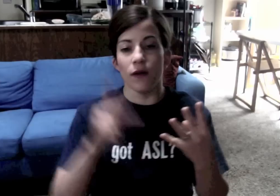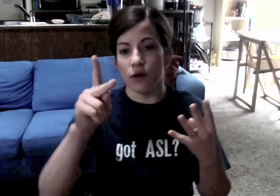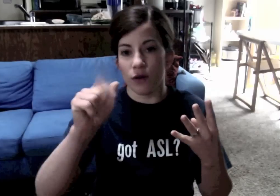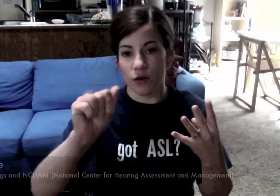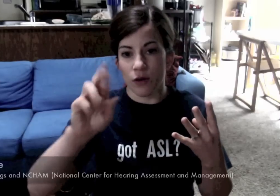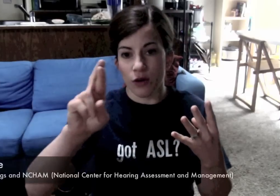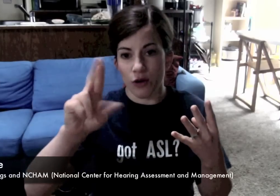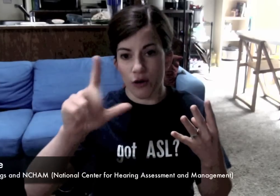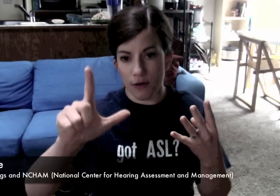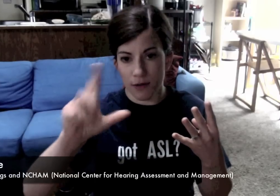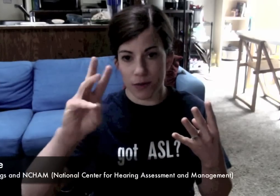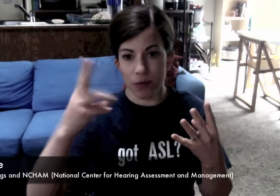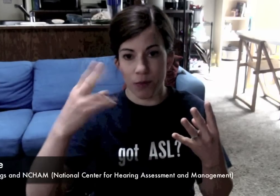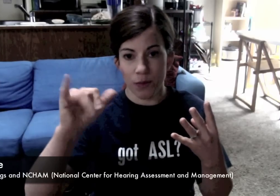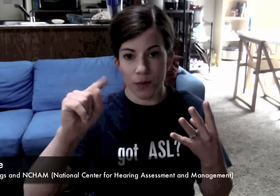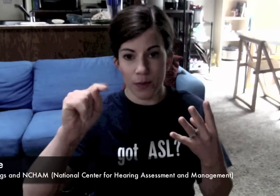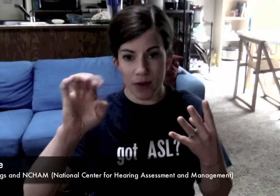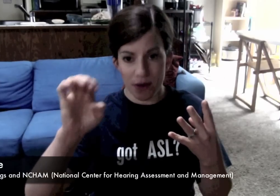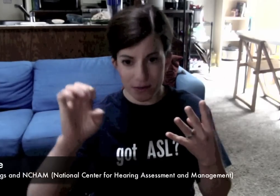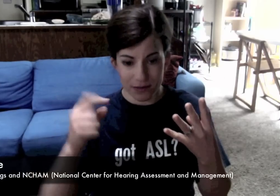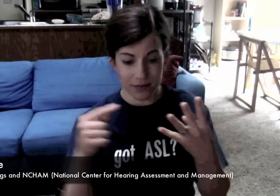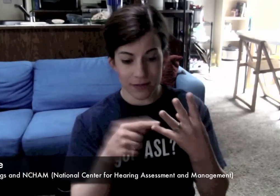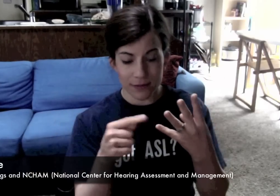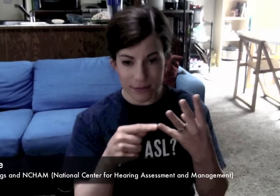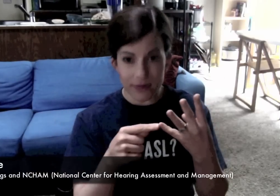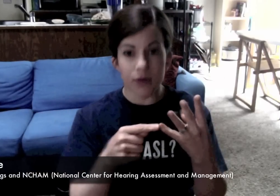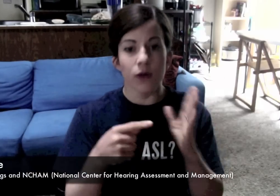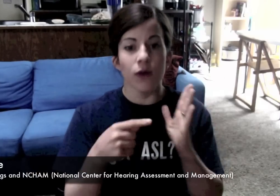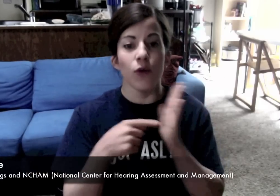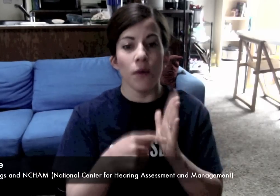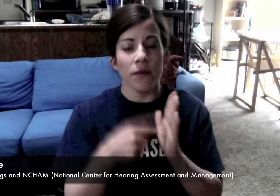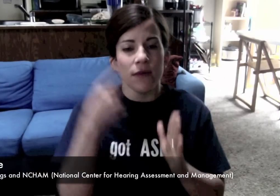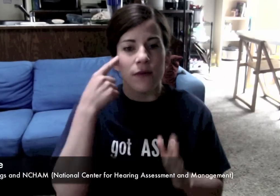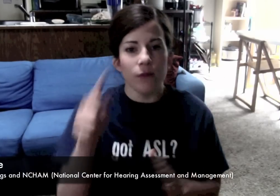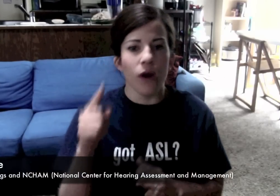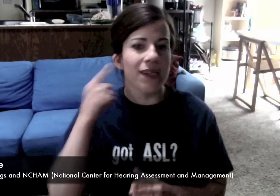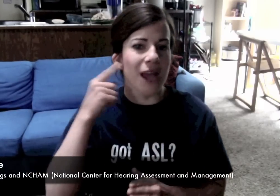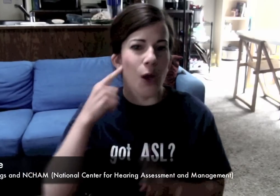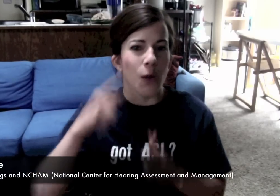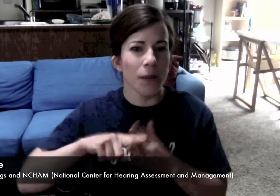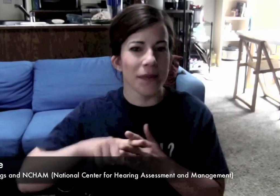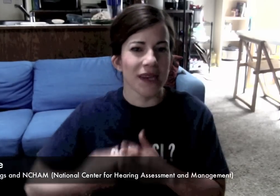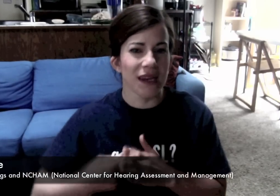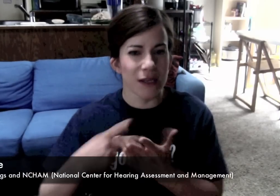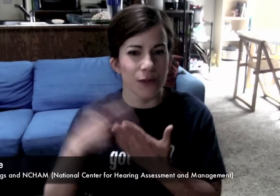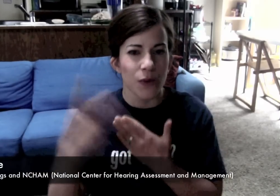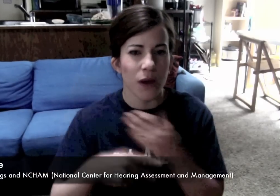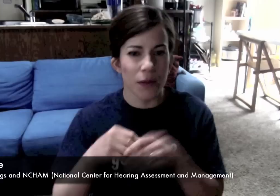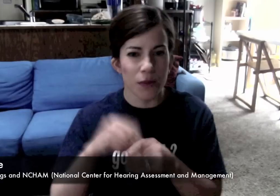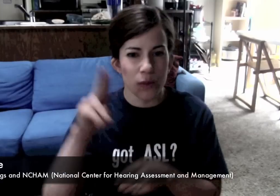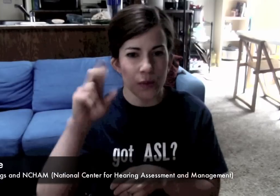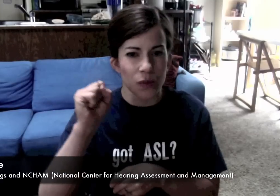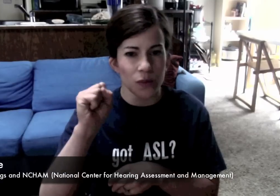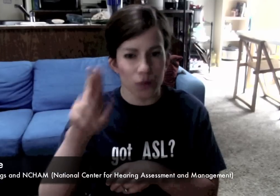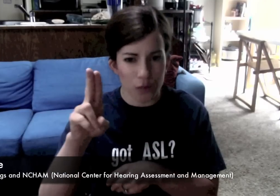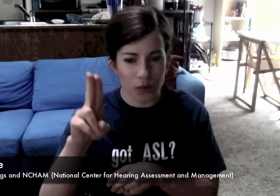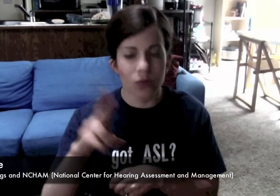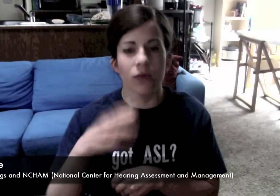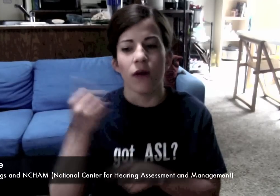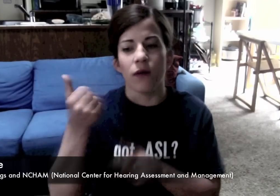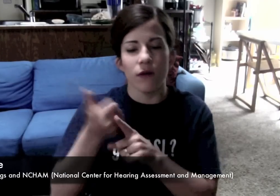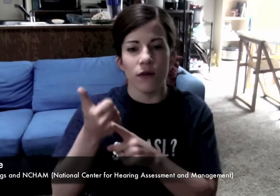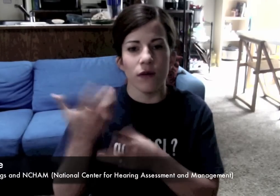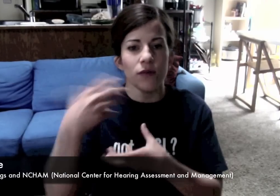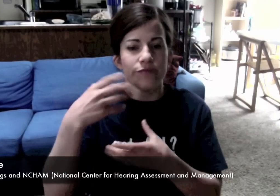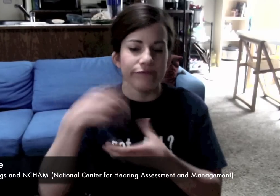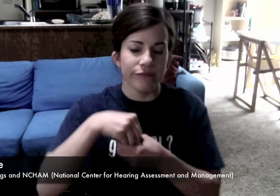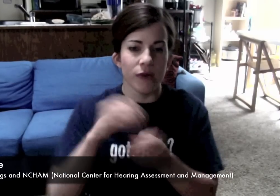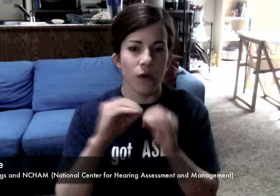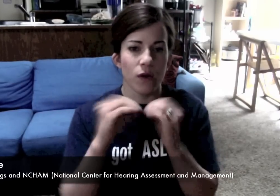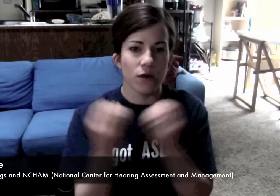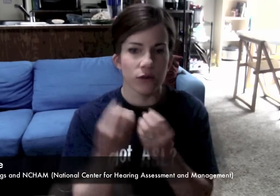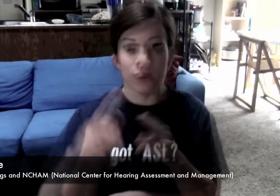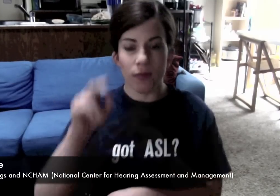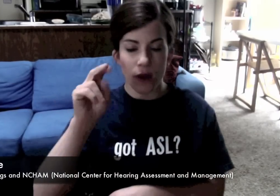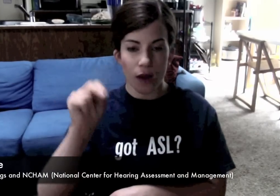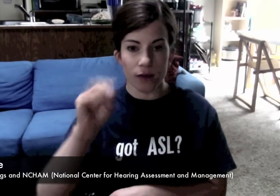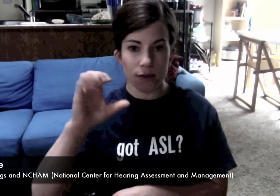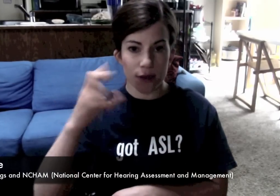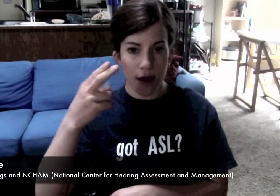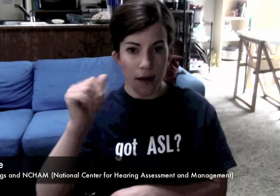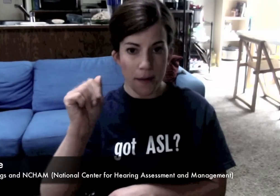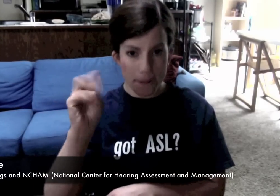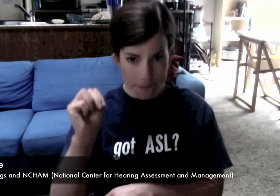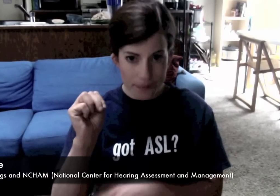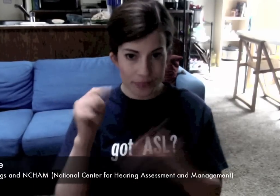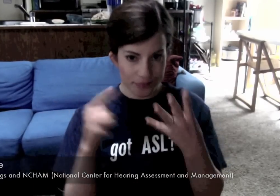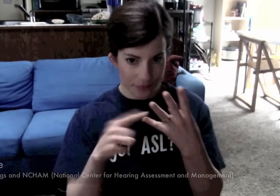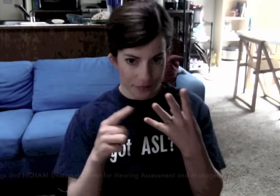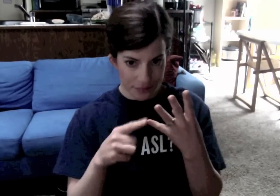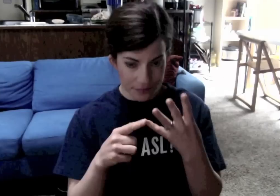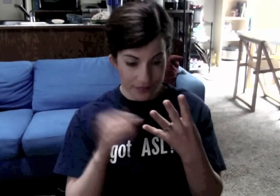4) Karl White represents for Sound Beginnings, a program in USU and is in an organization called NCHAM.